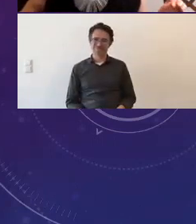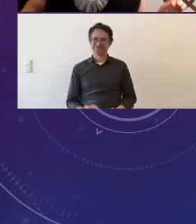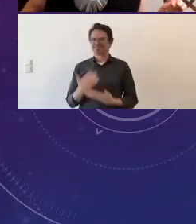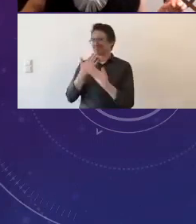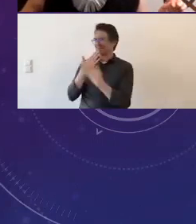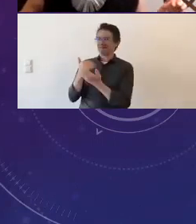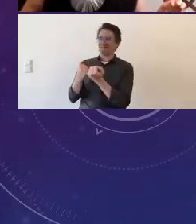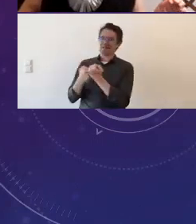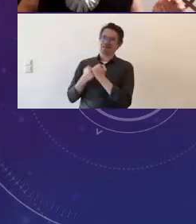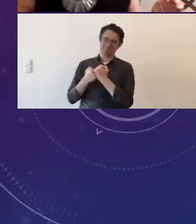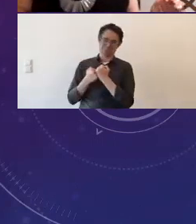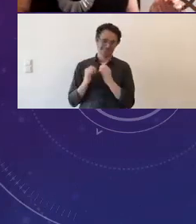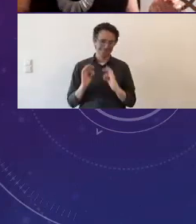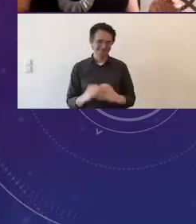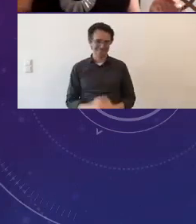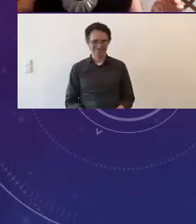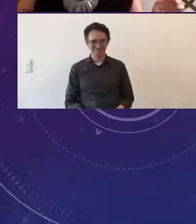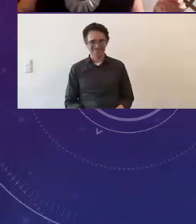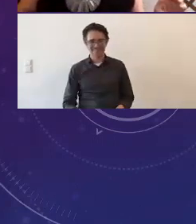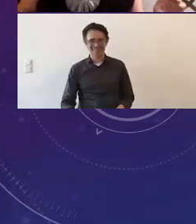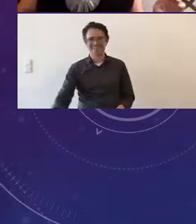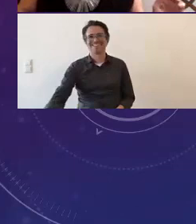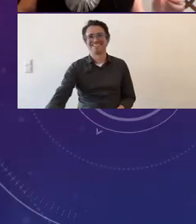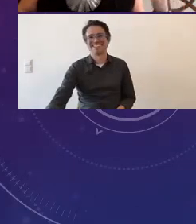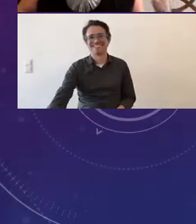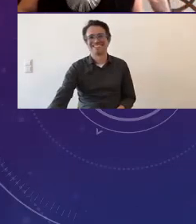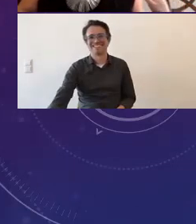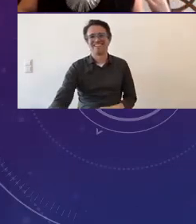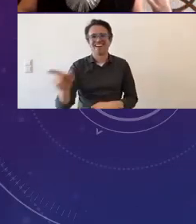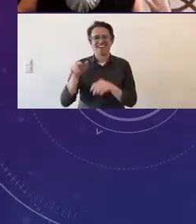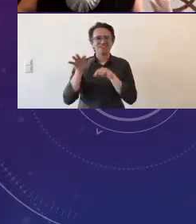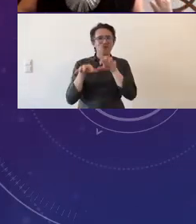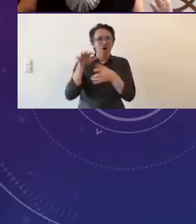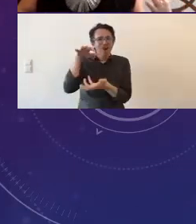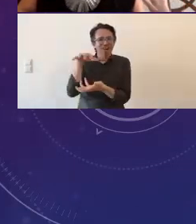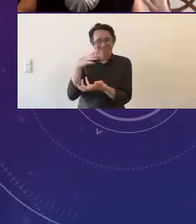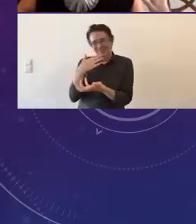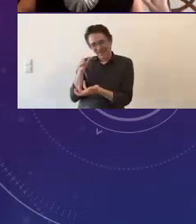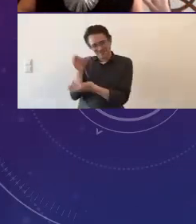people may have been able to read as the ice I got what they're no longer able to